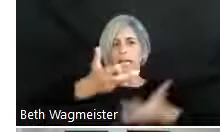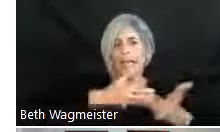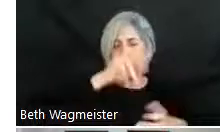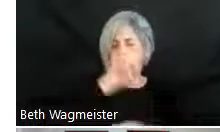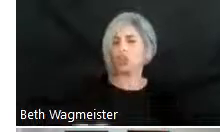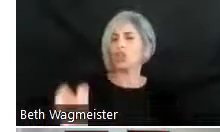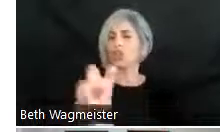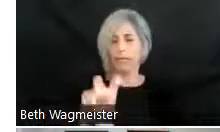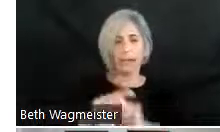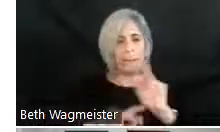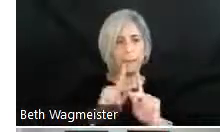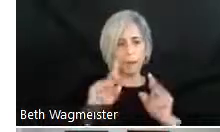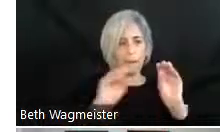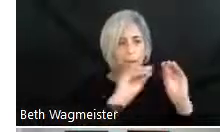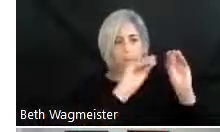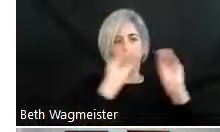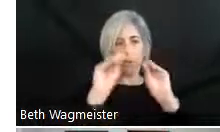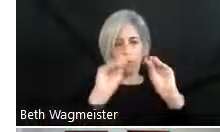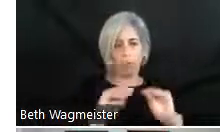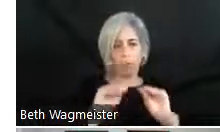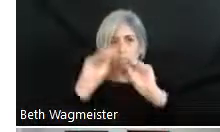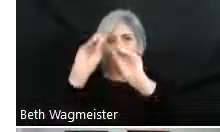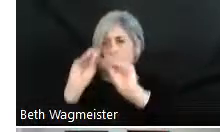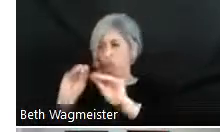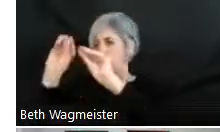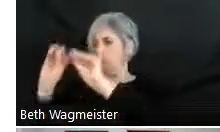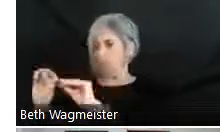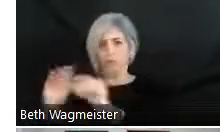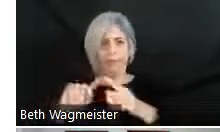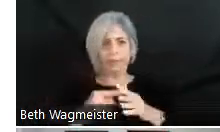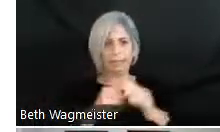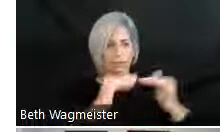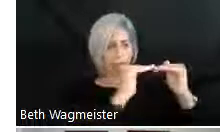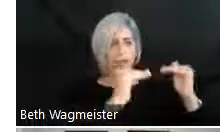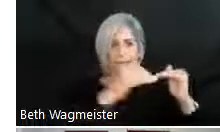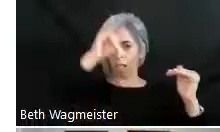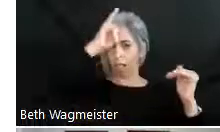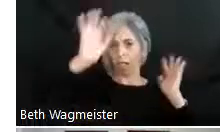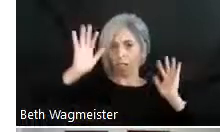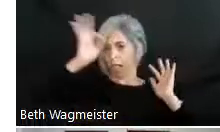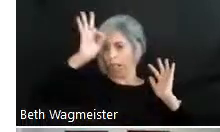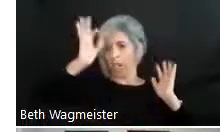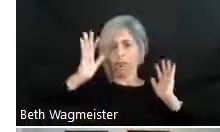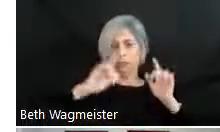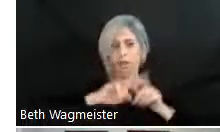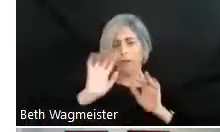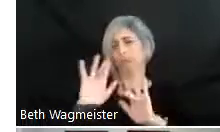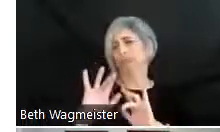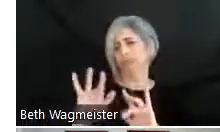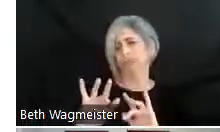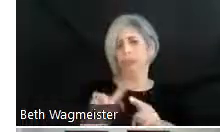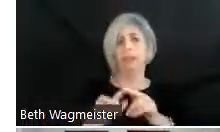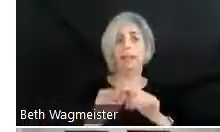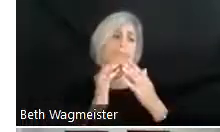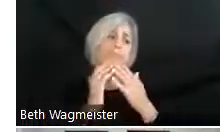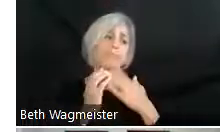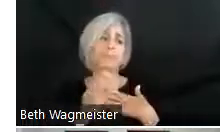people move. They start at a level of ignorance, move to pity, move to sympathy. Towards empathy